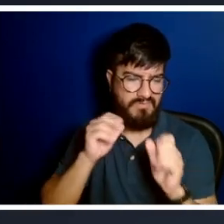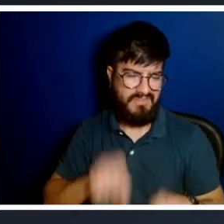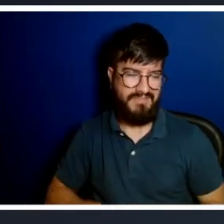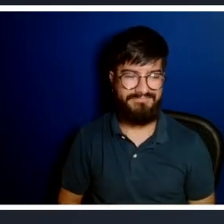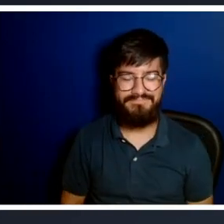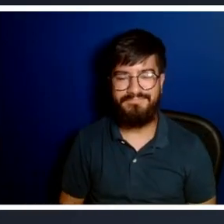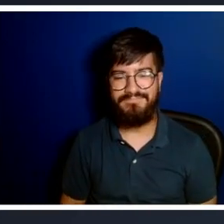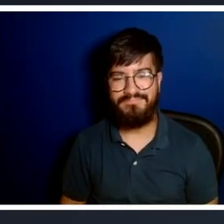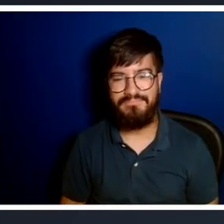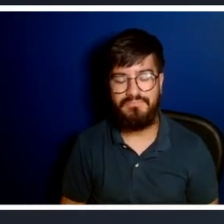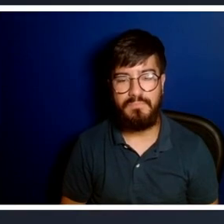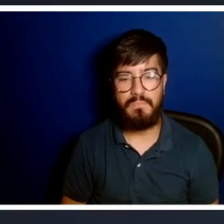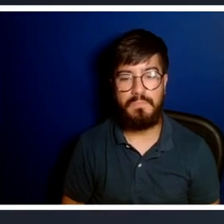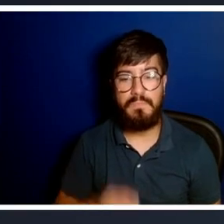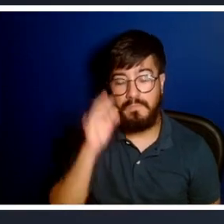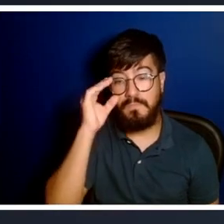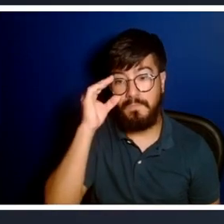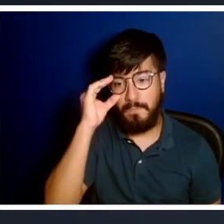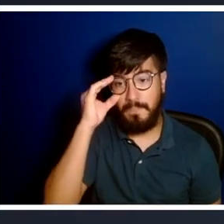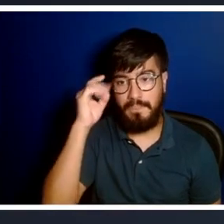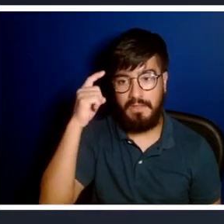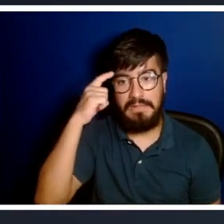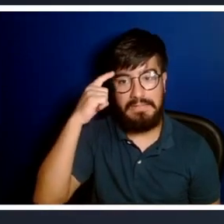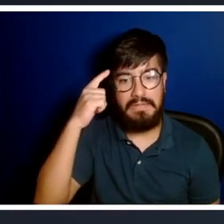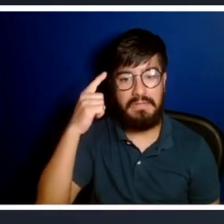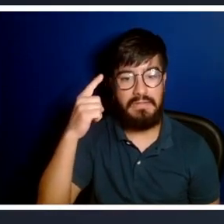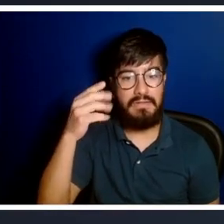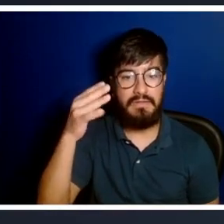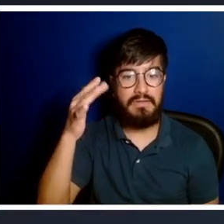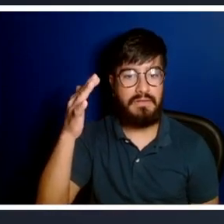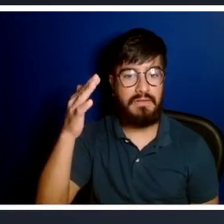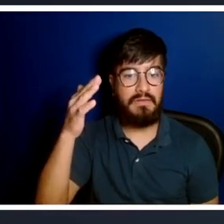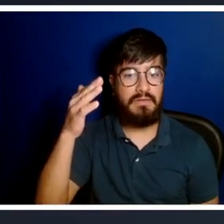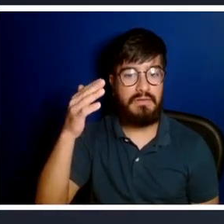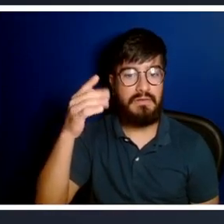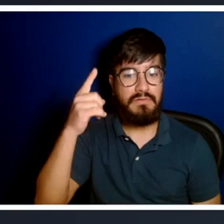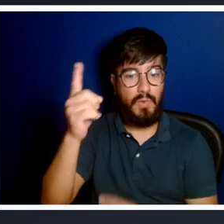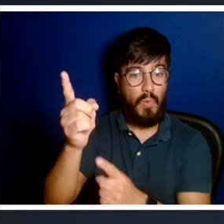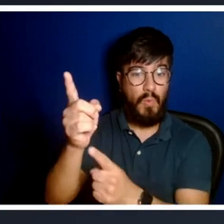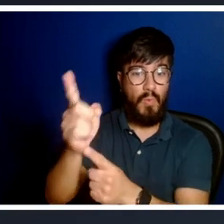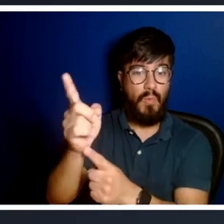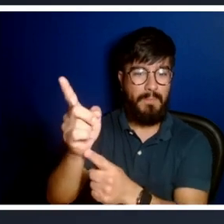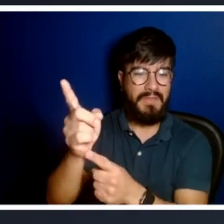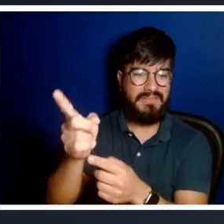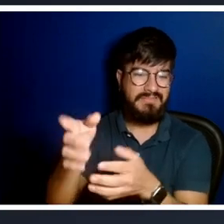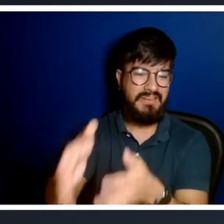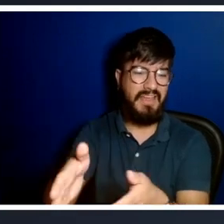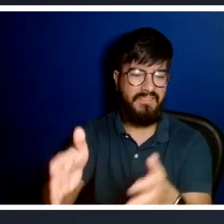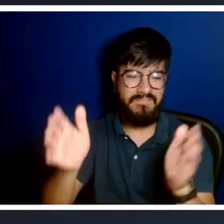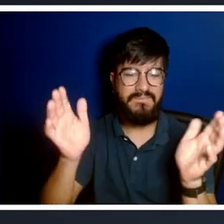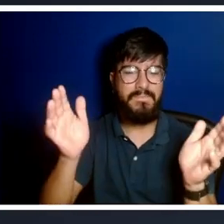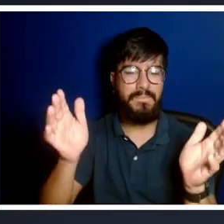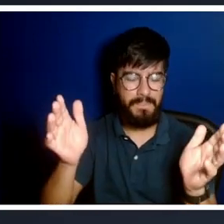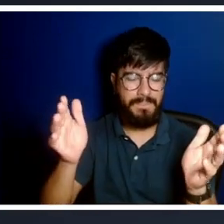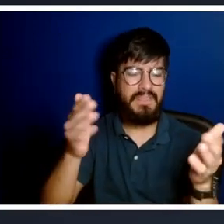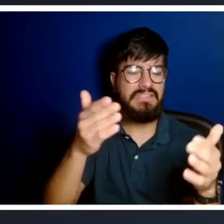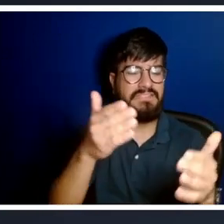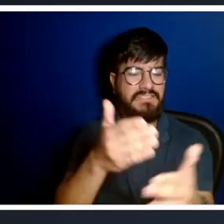I think we have just under a minute left and so I think sharing that resource and ending on that